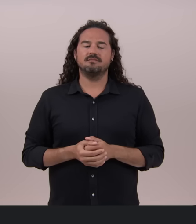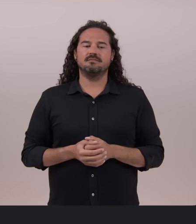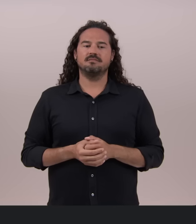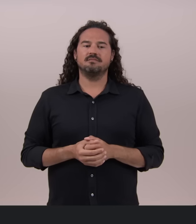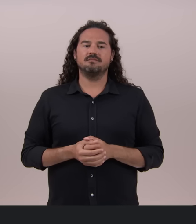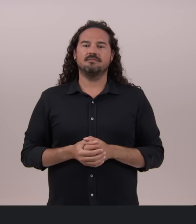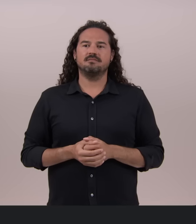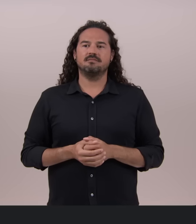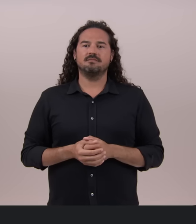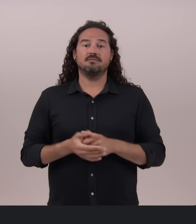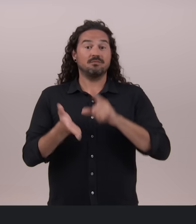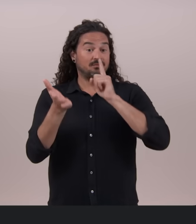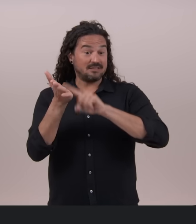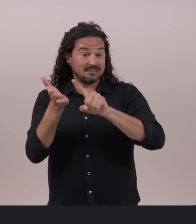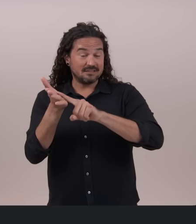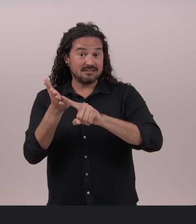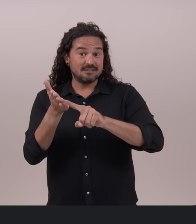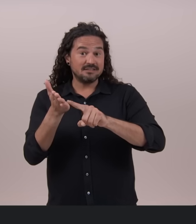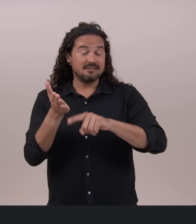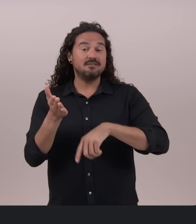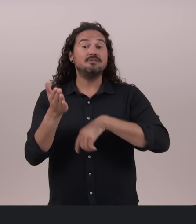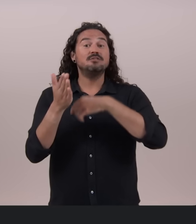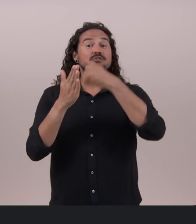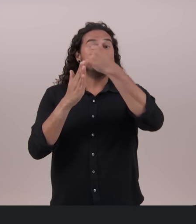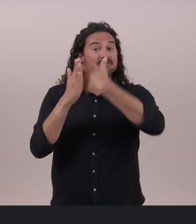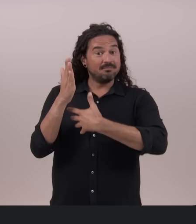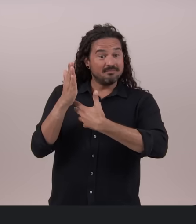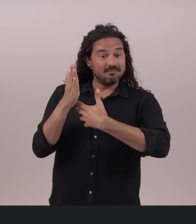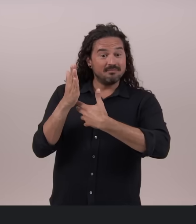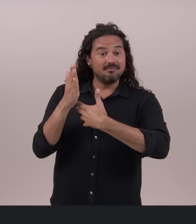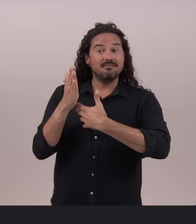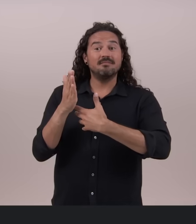Research, script, speech, music, mixing, and image